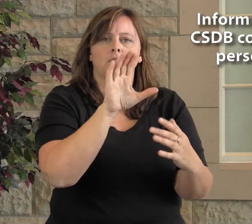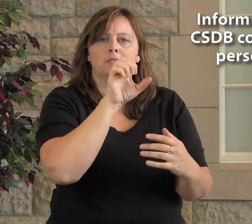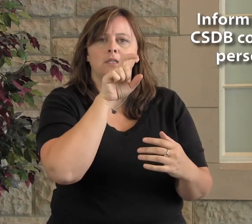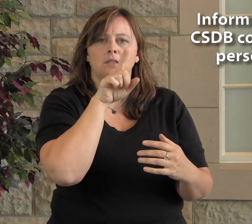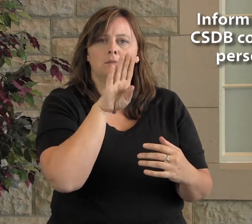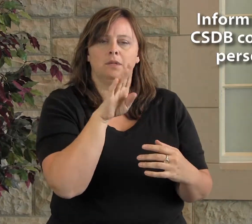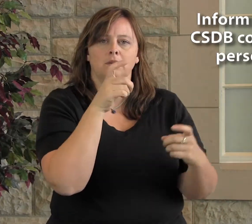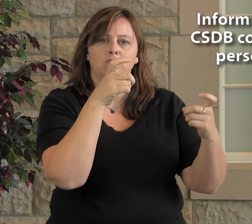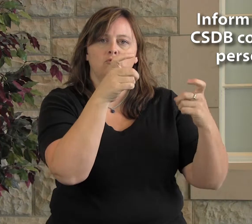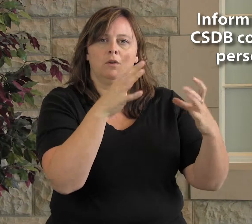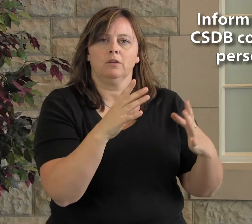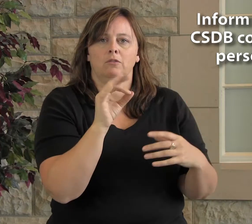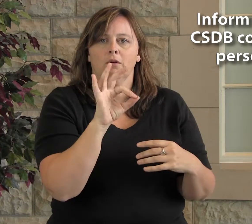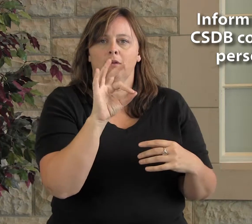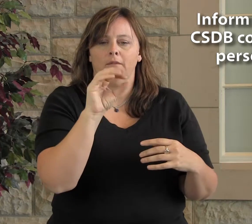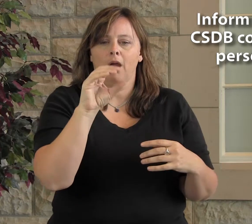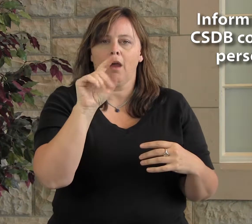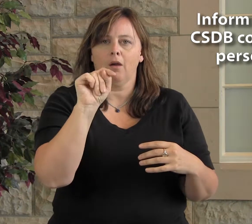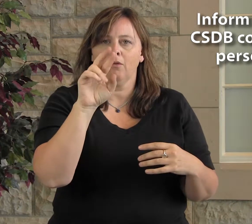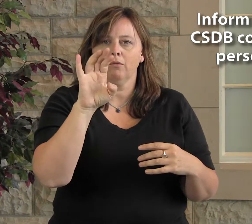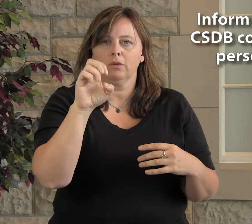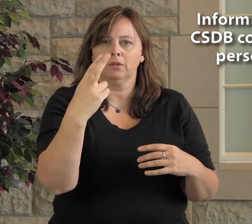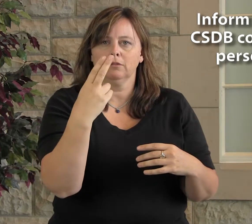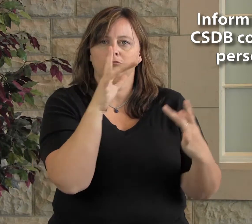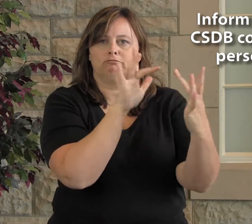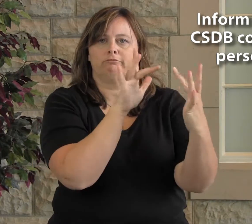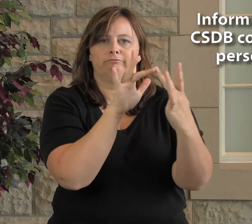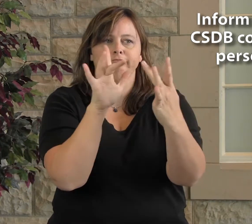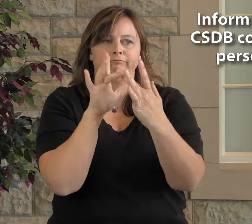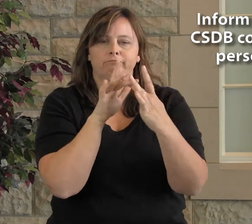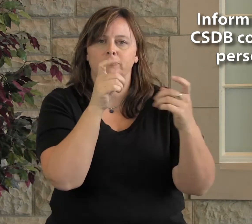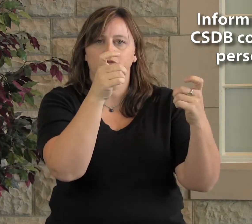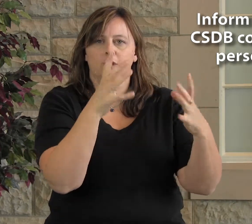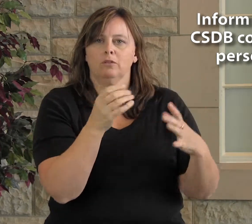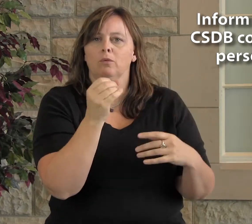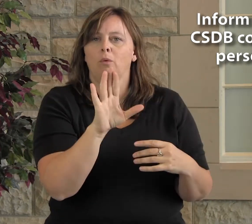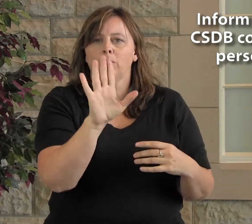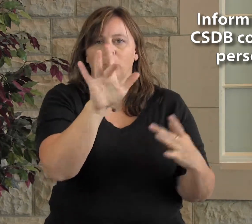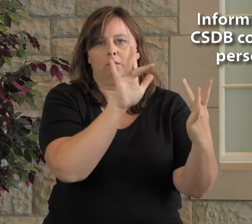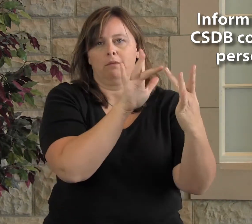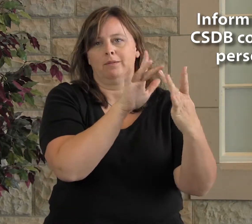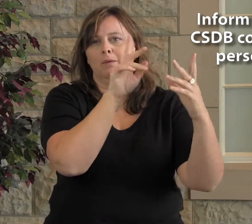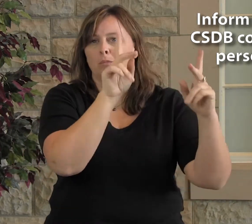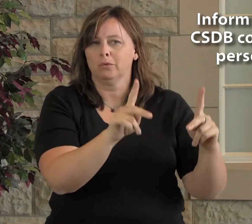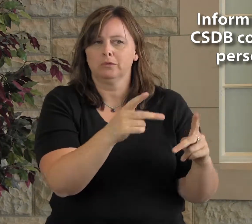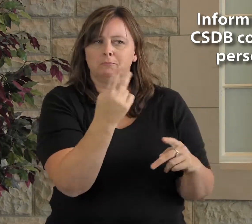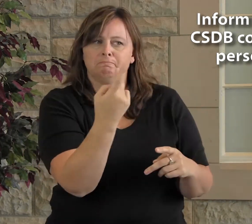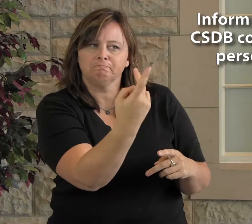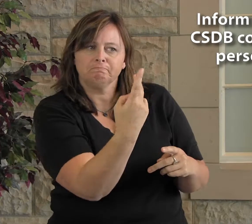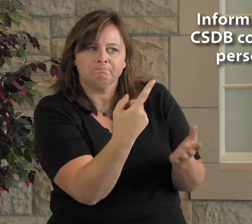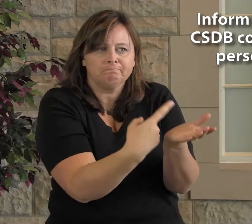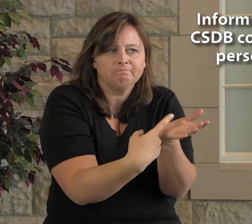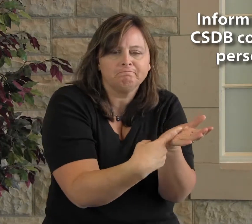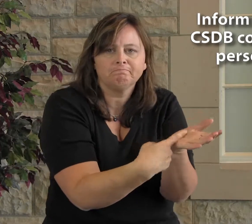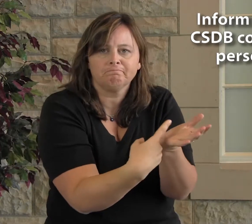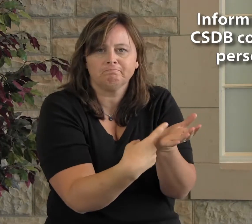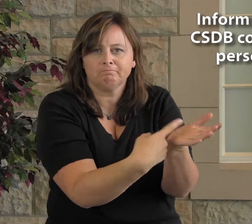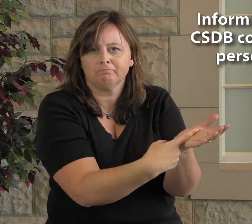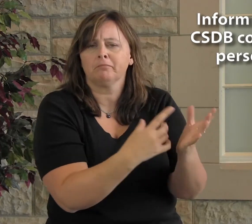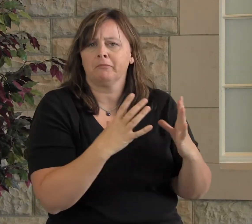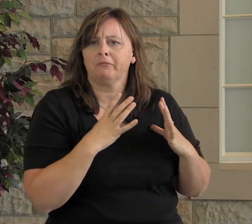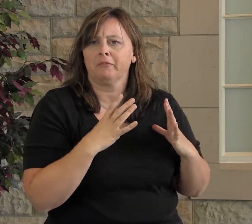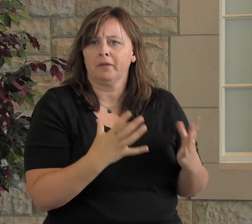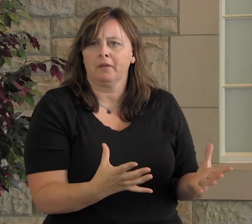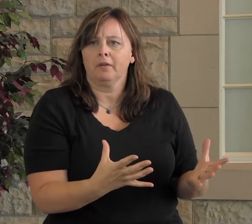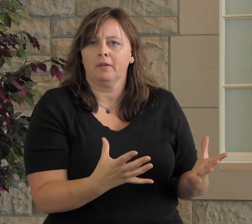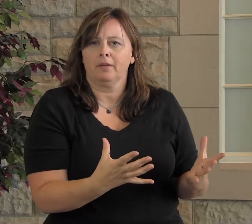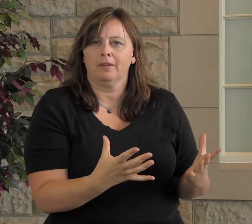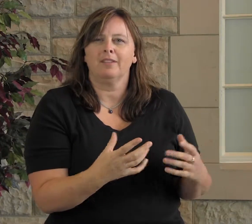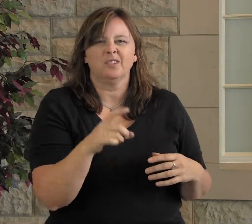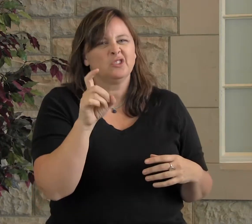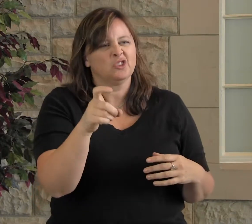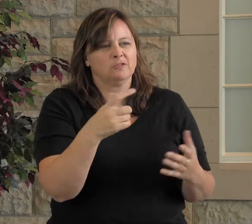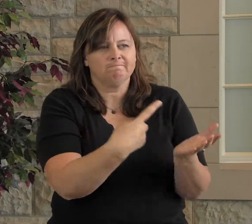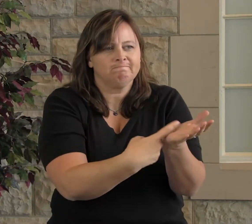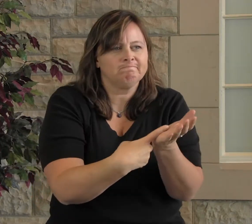contact your CSDB contact person. The two of you can discuss the report